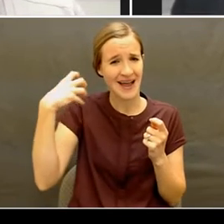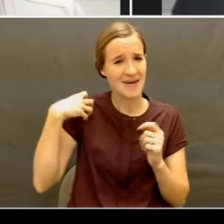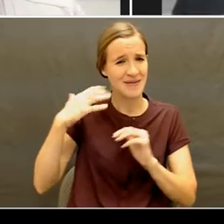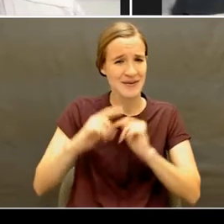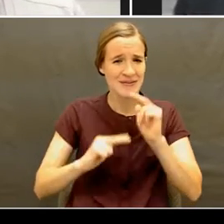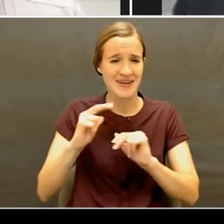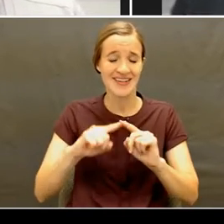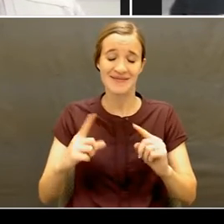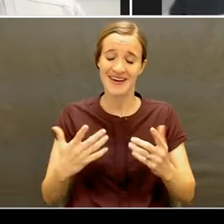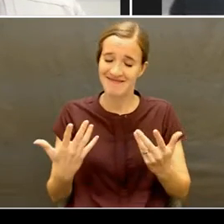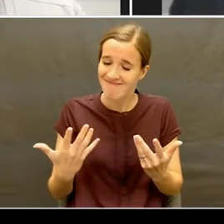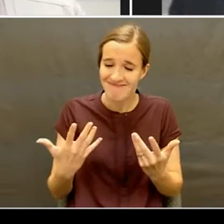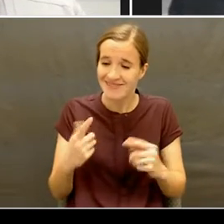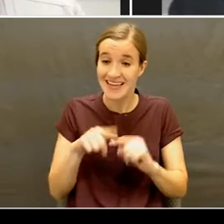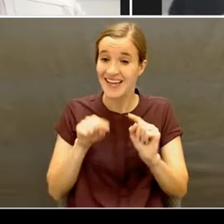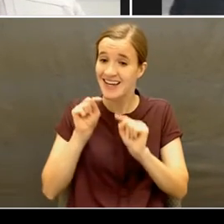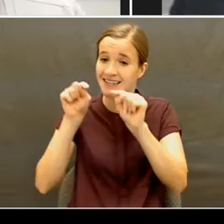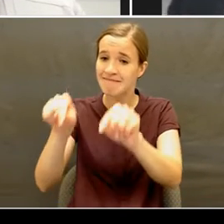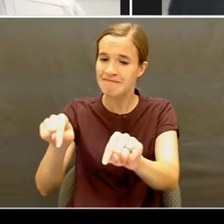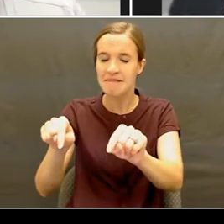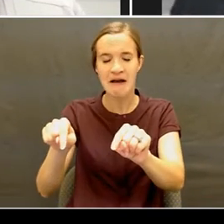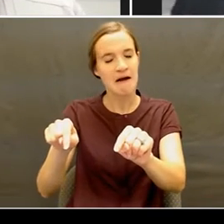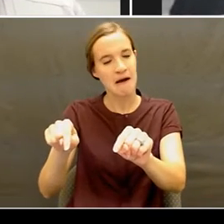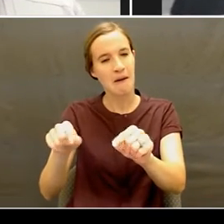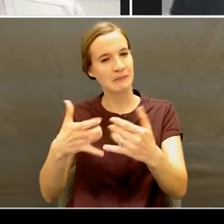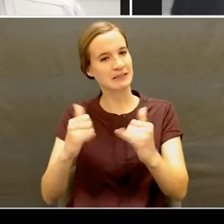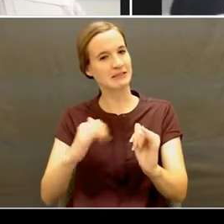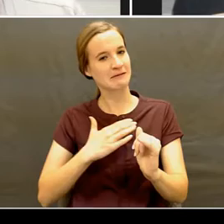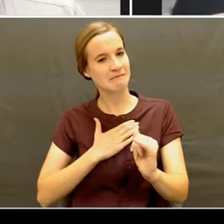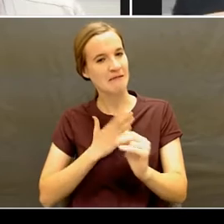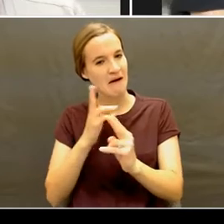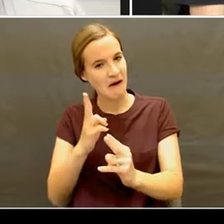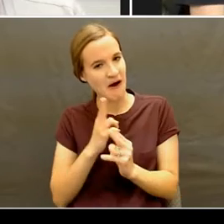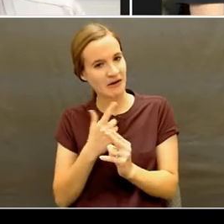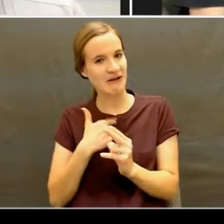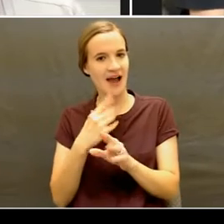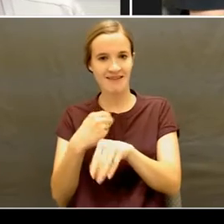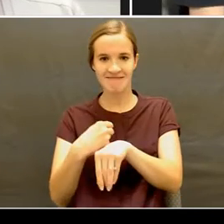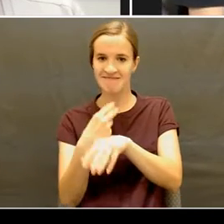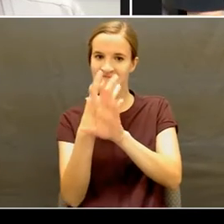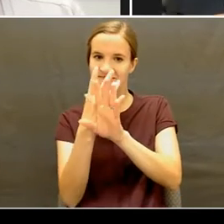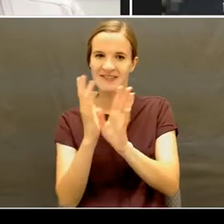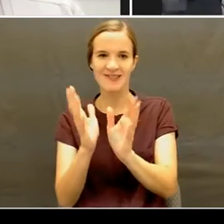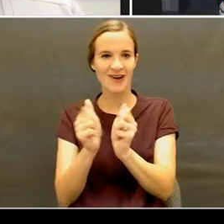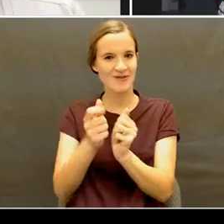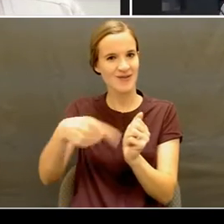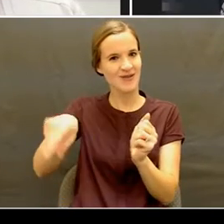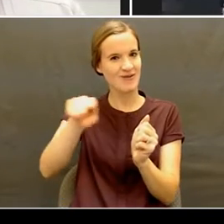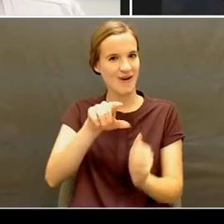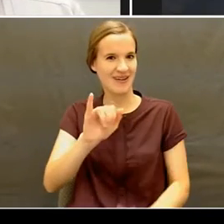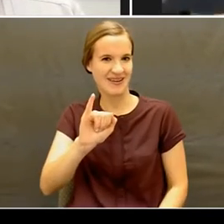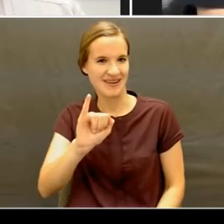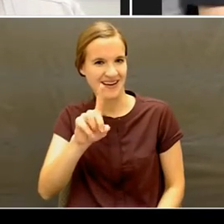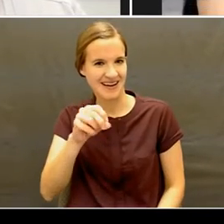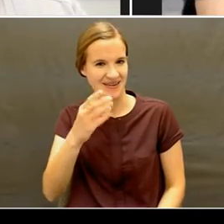So I kind of feel really, really neat and be honored that I'm in Idaho right now.